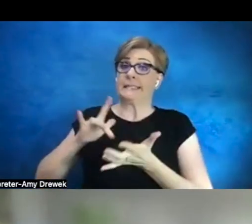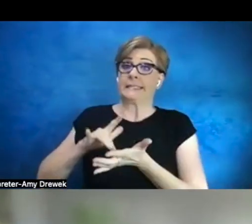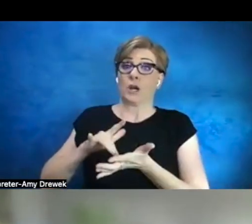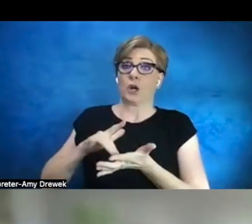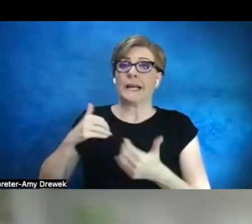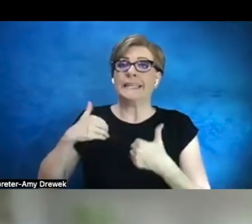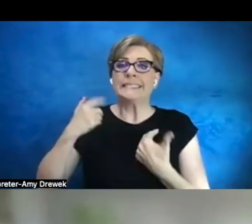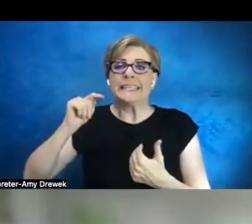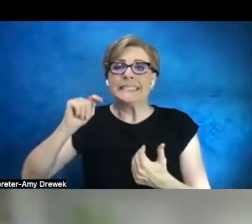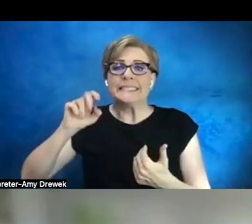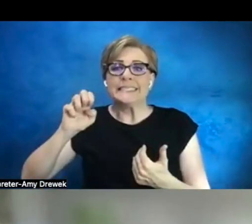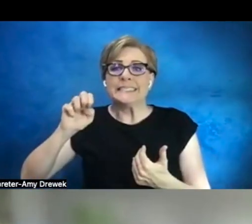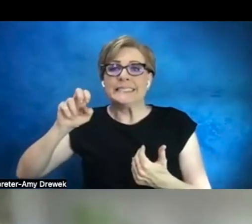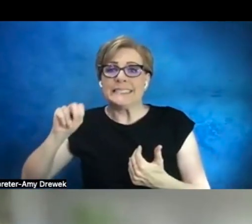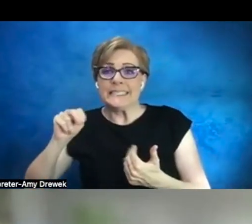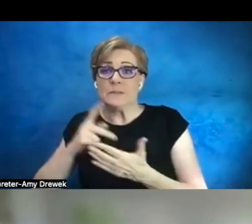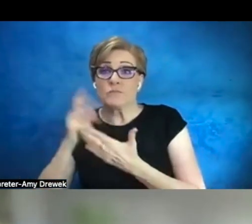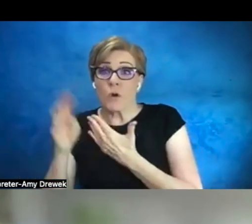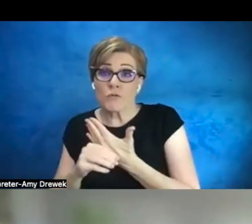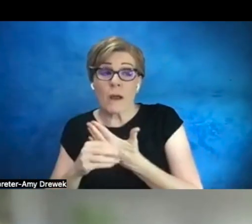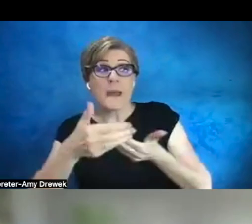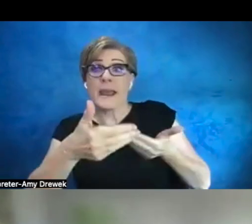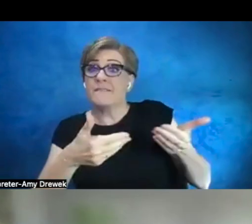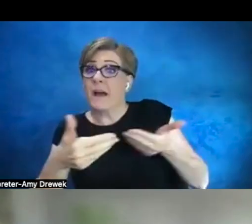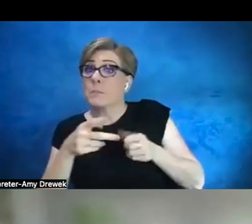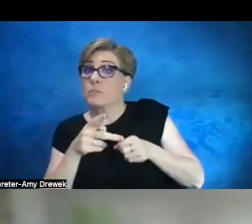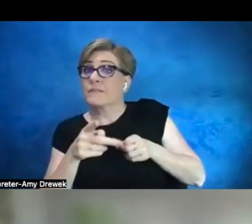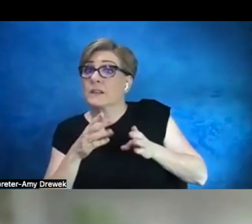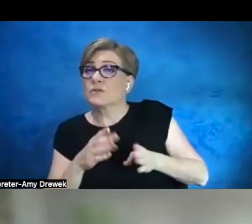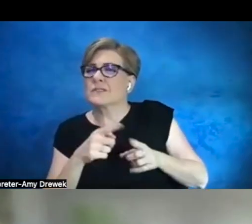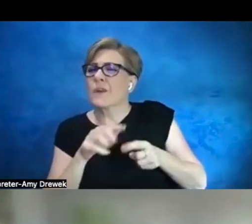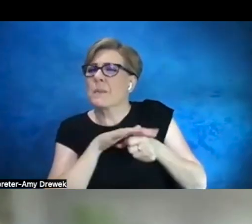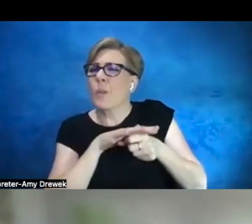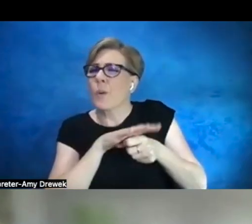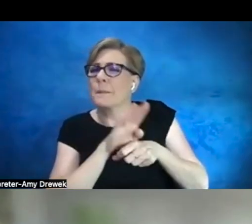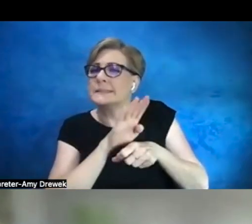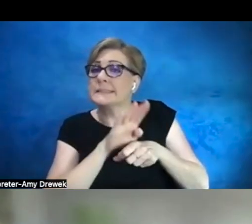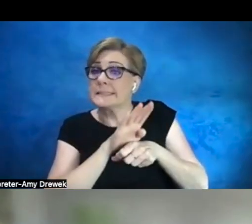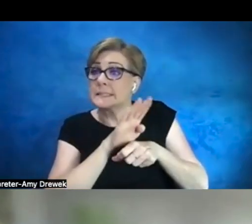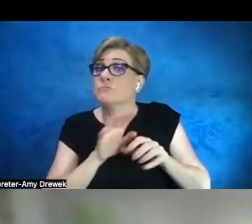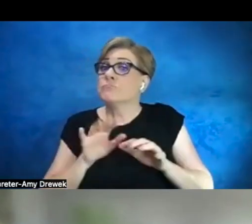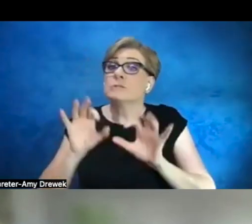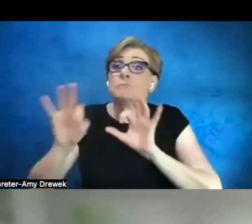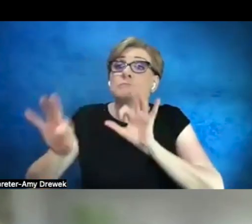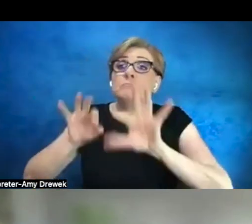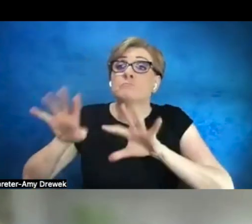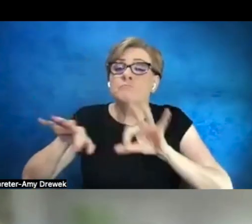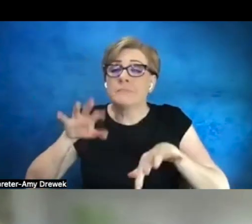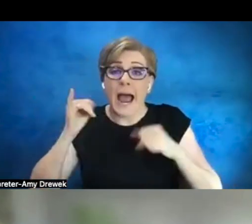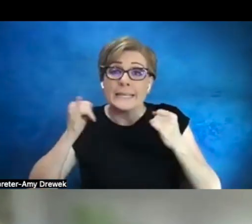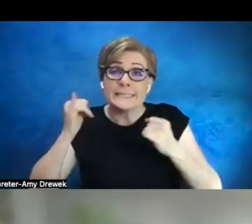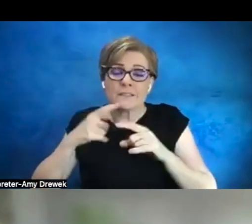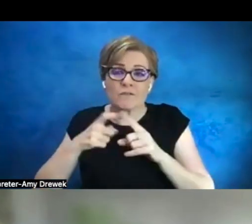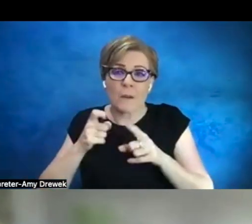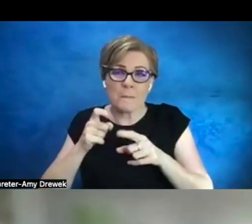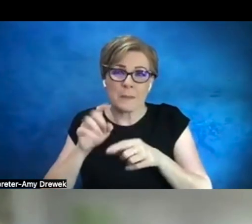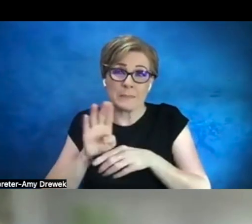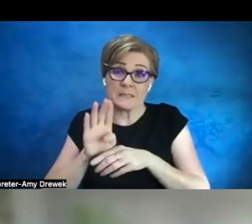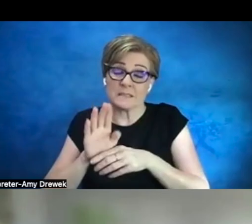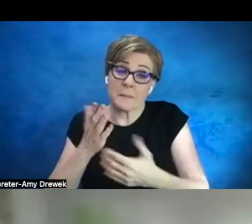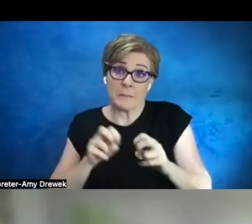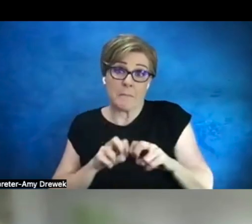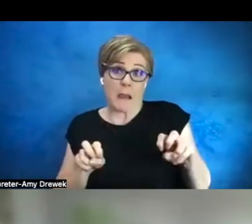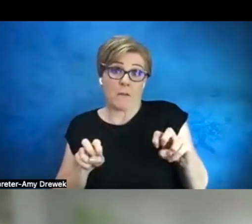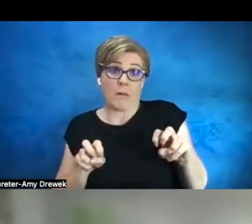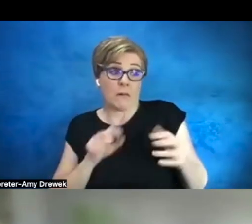from local small businesses to discuss tips for running one's own business. Maybe there's someone